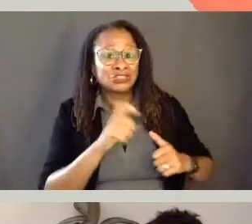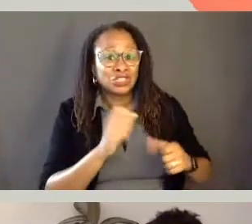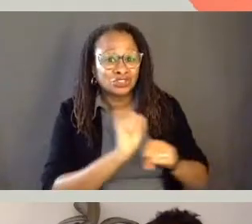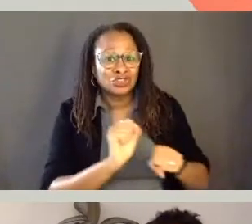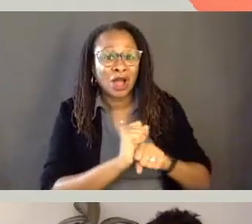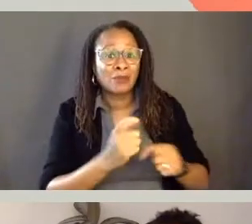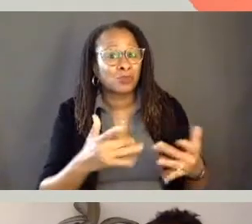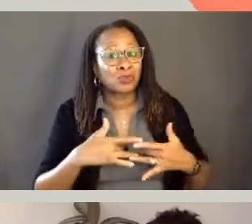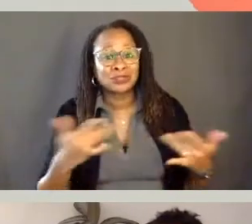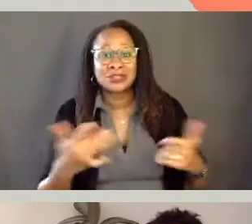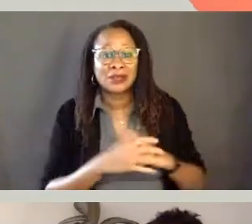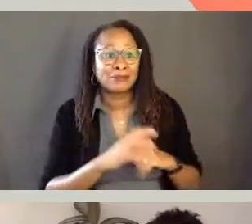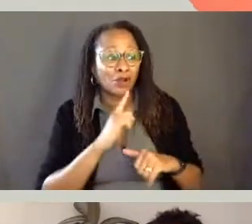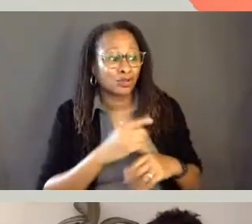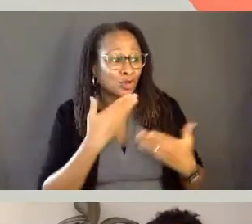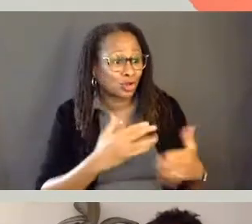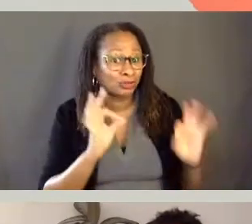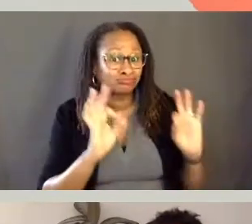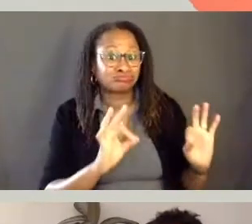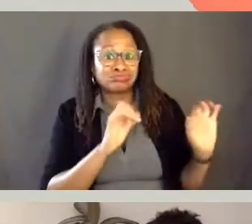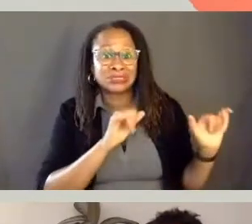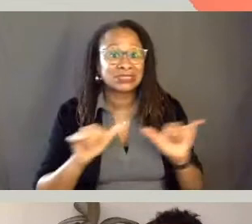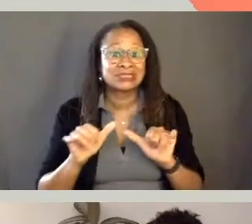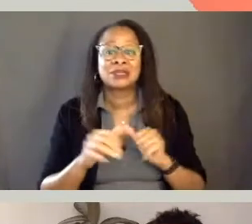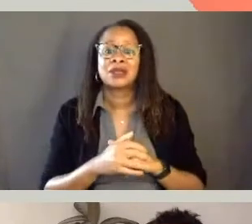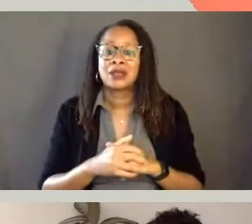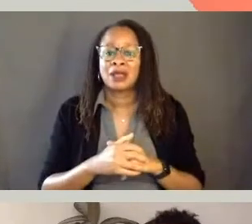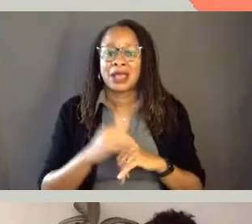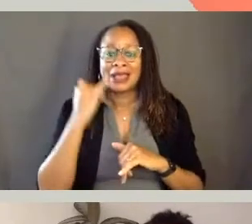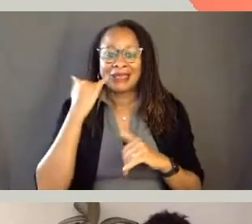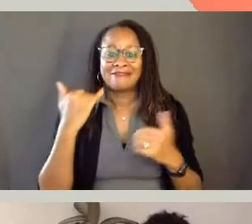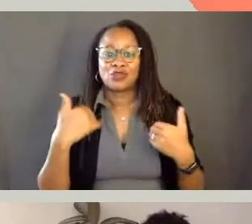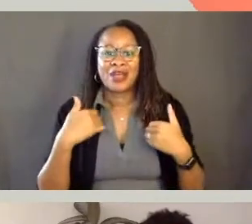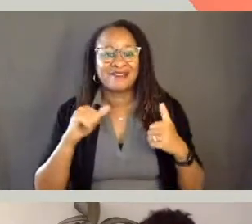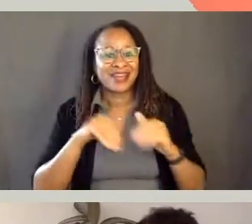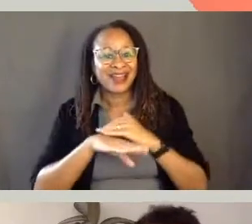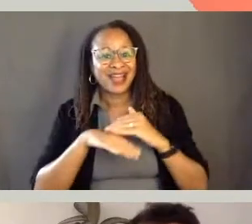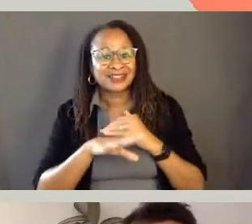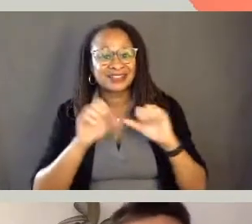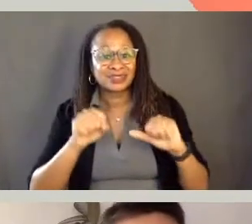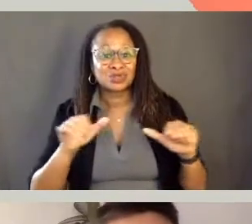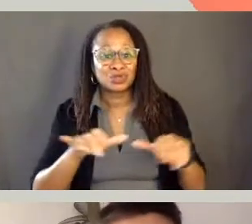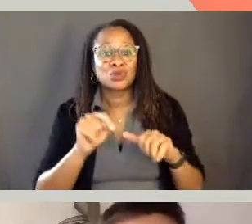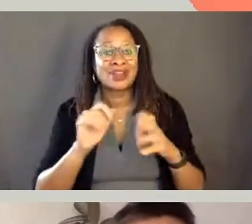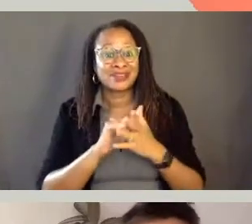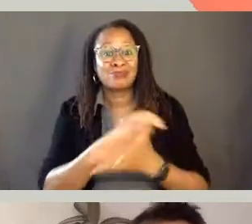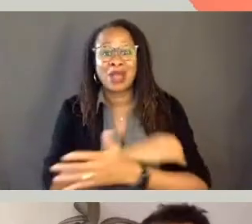Like, "Are you good?" Yeah. If you do have that access and power.